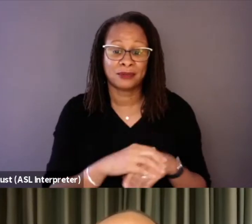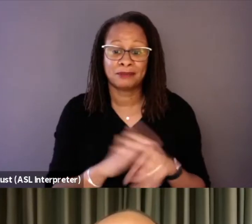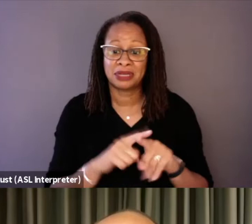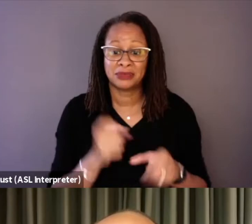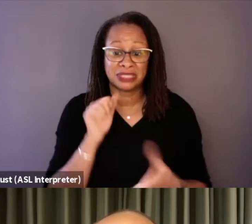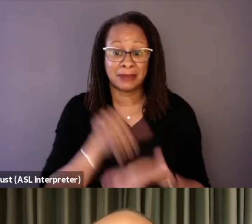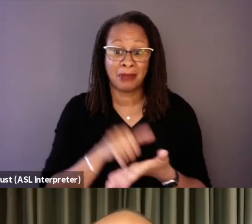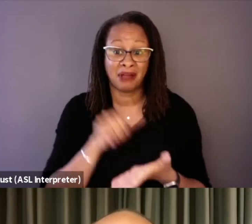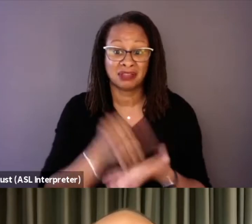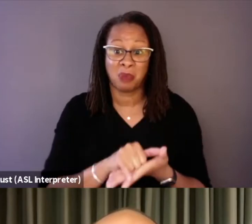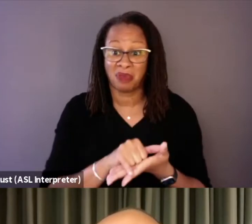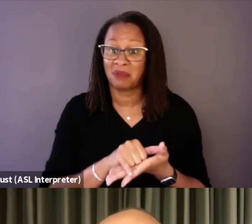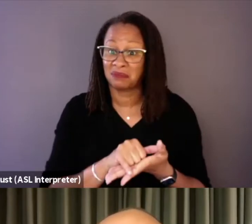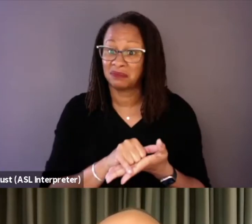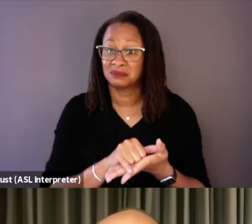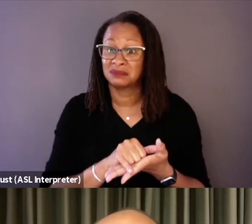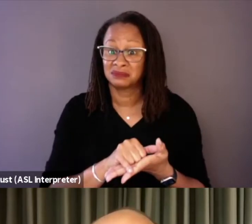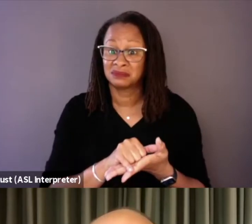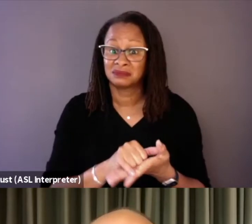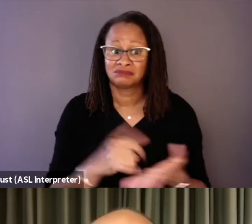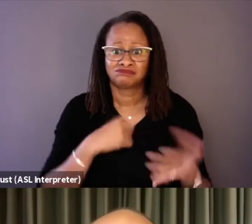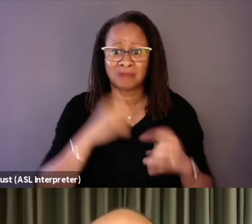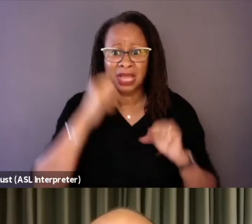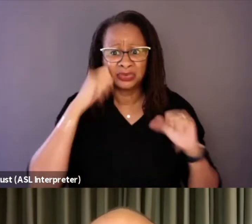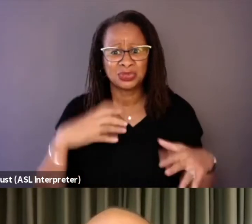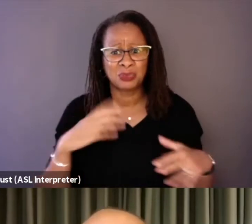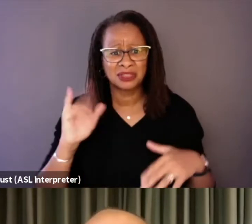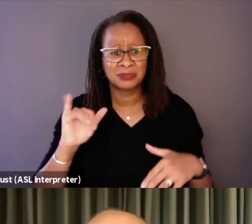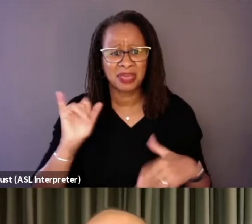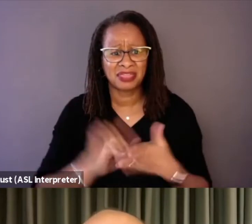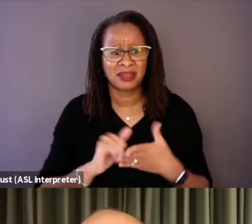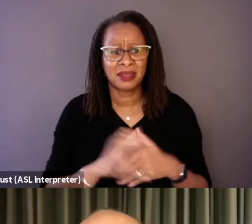And I was sort of surprised by that, but I suppose in a way,